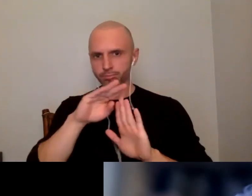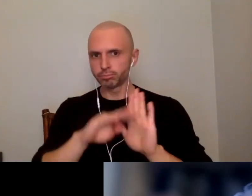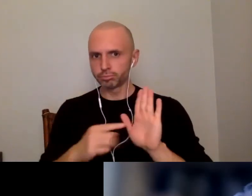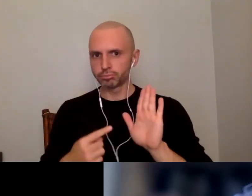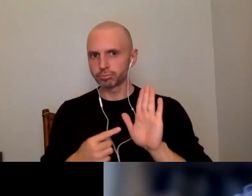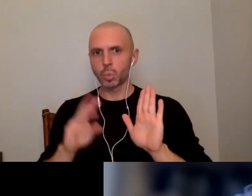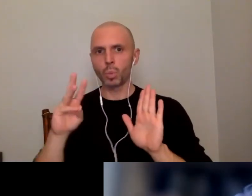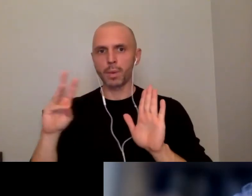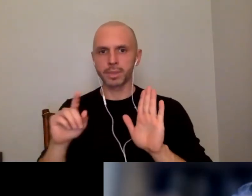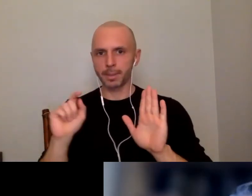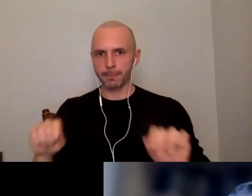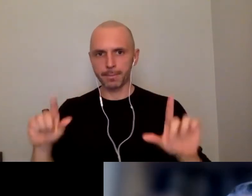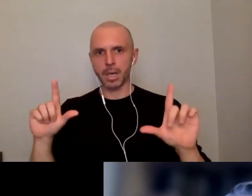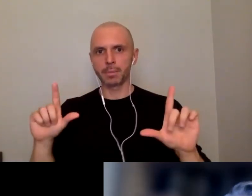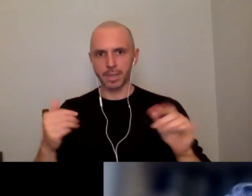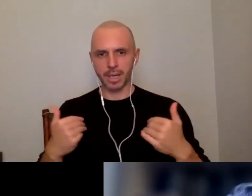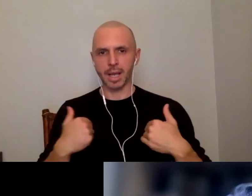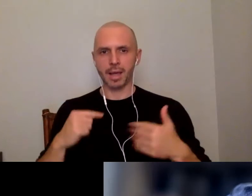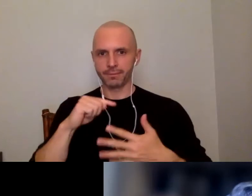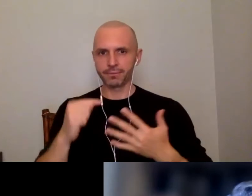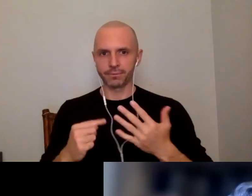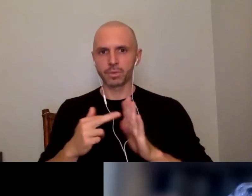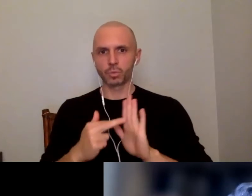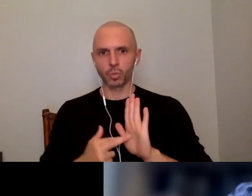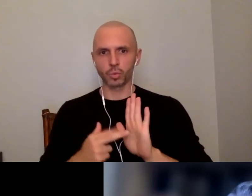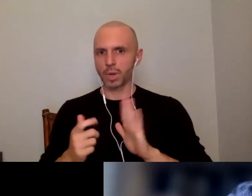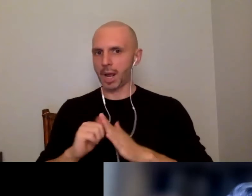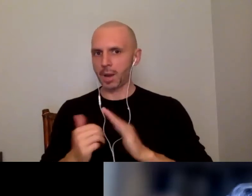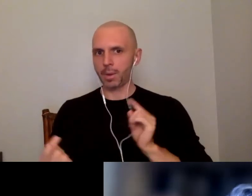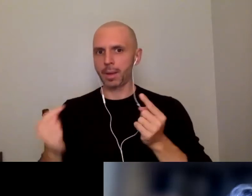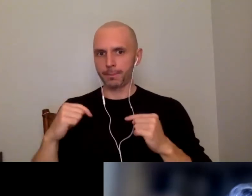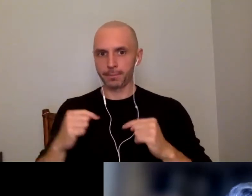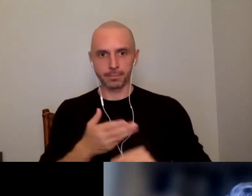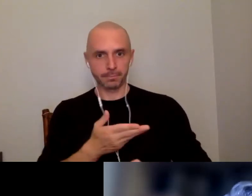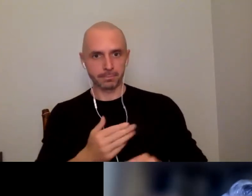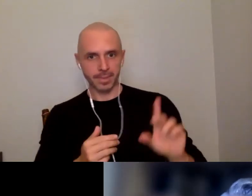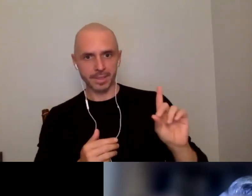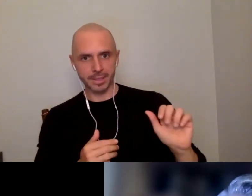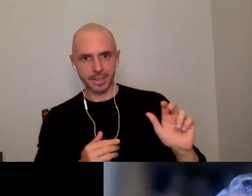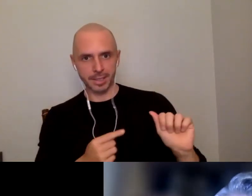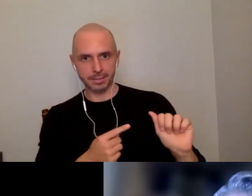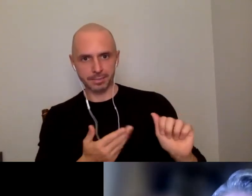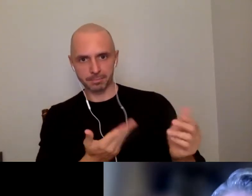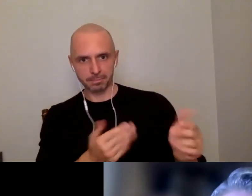to visit us so please visit the website Dana you want to explain about what people might not know